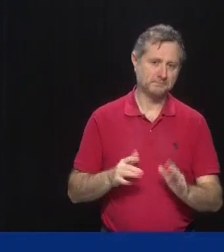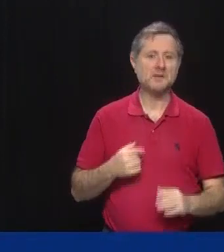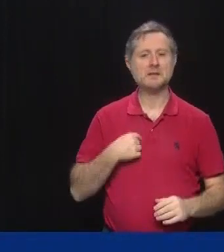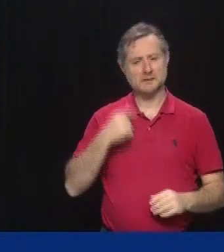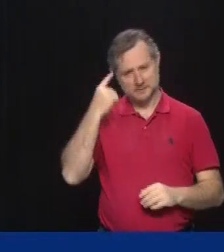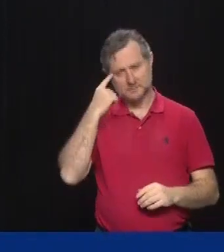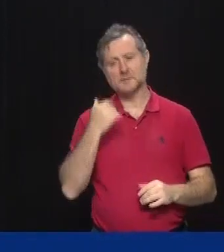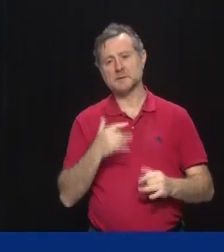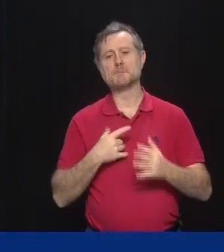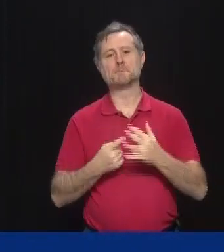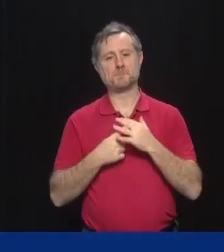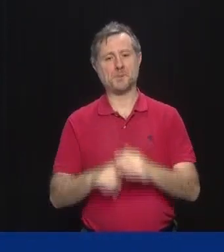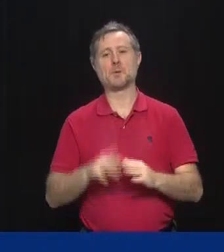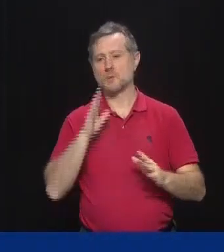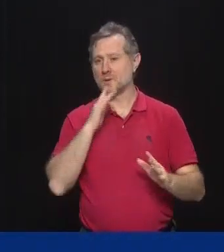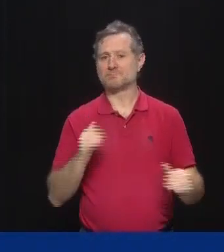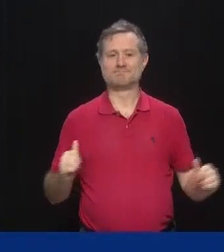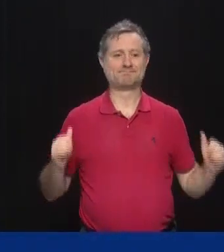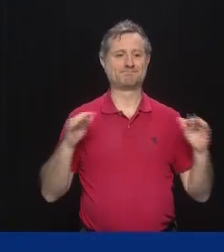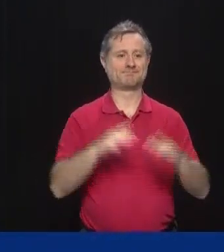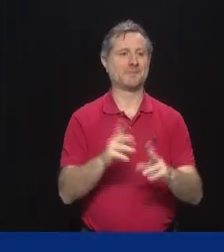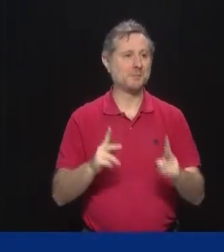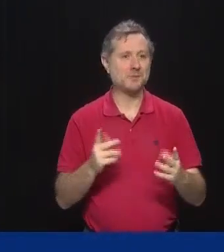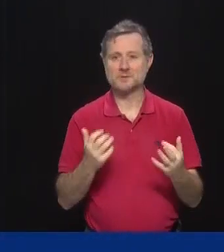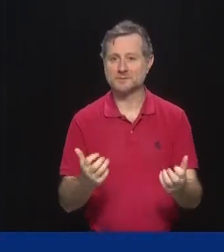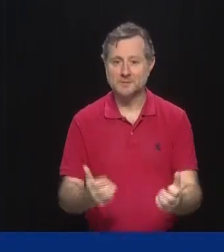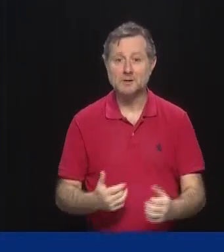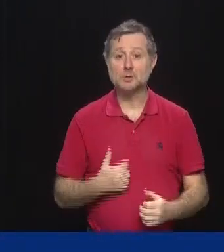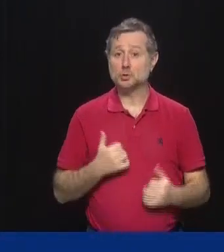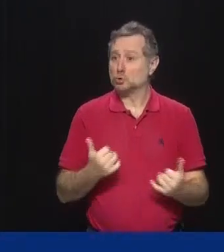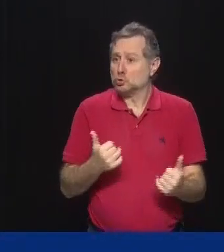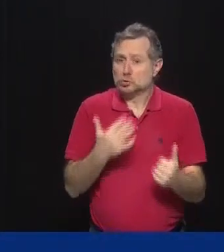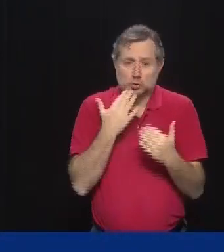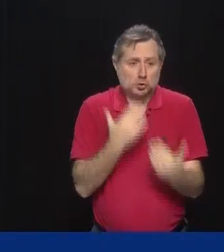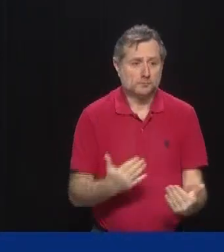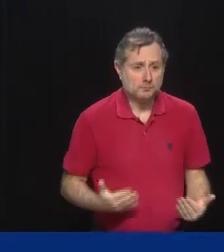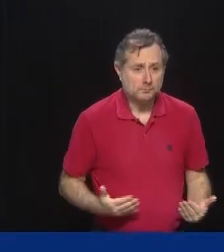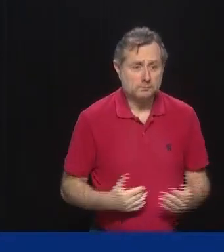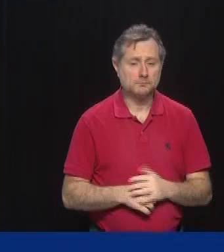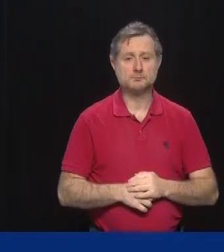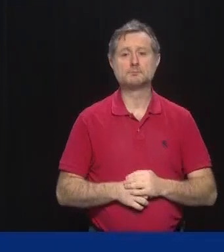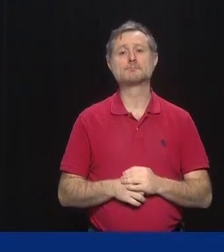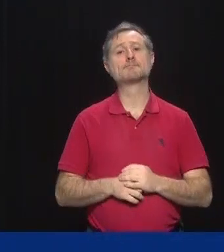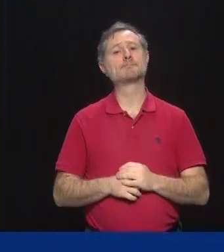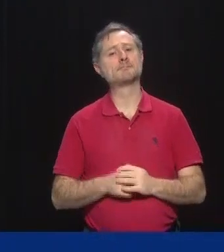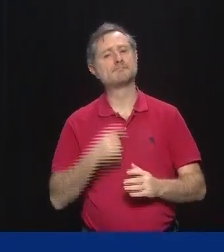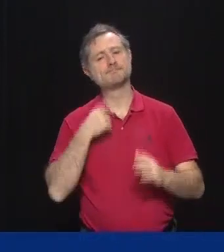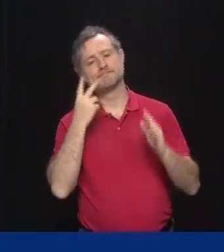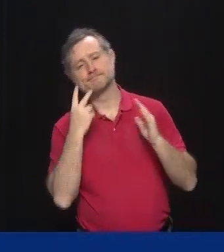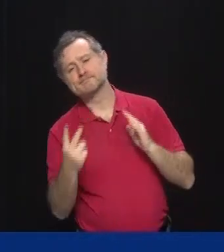THE STATE. WE WON'T GO TO THAT PLACE AGAIN.